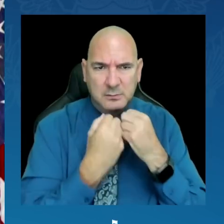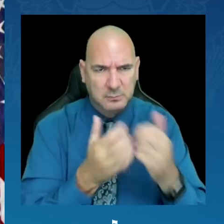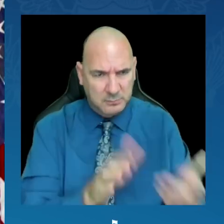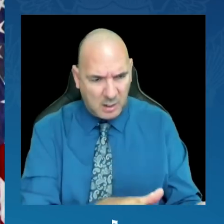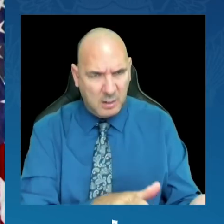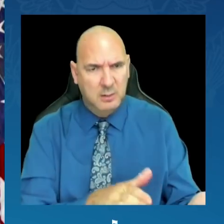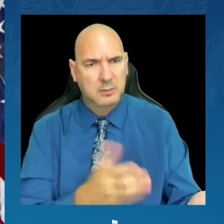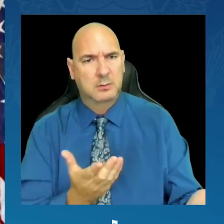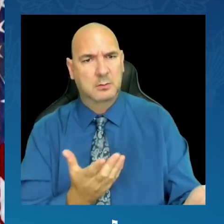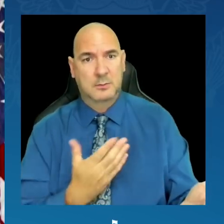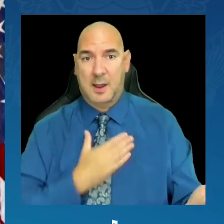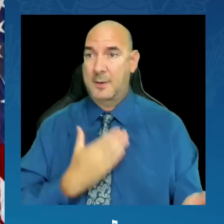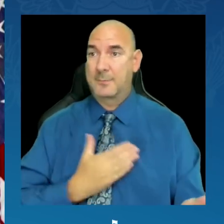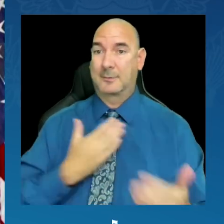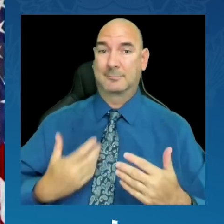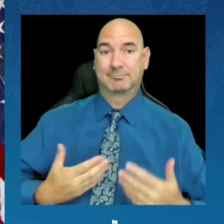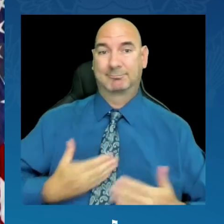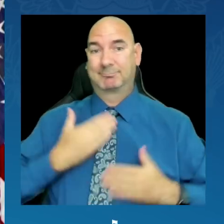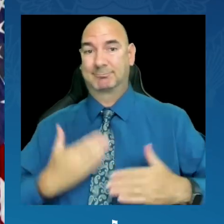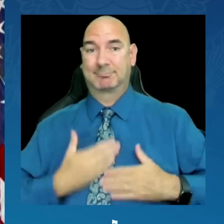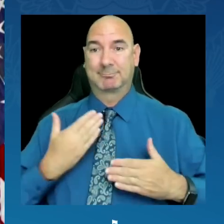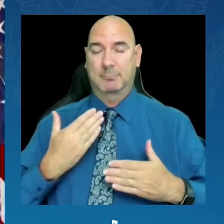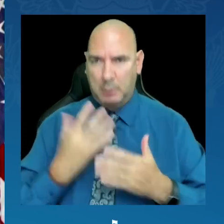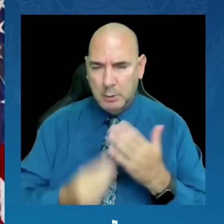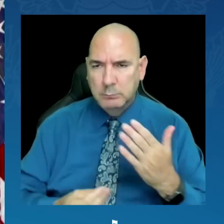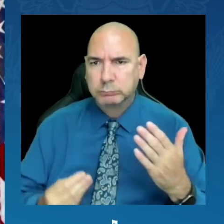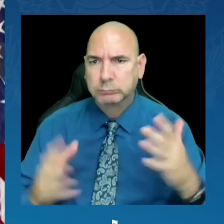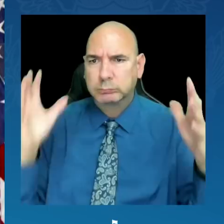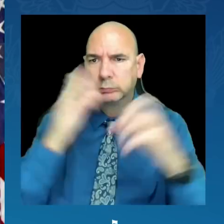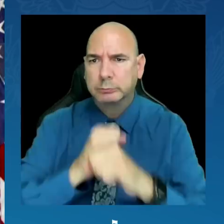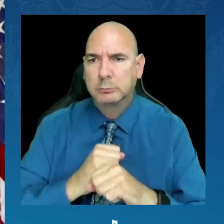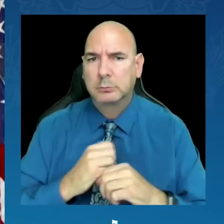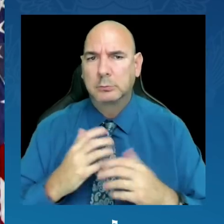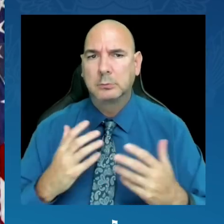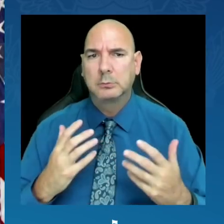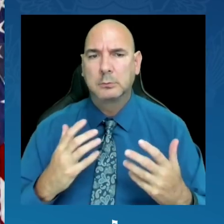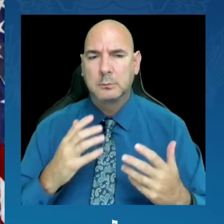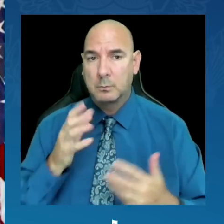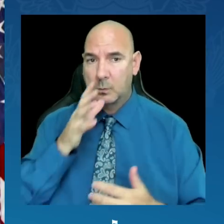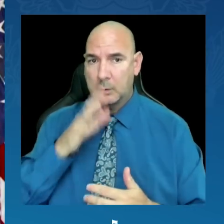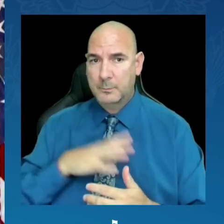Congresswoman Alma Adams and I both recognize that the black maternal health crisis